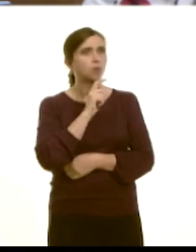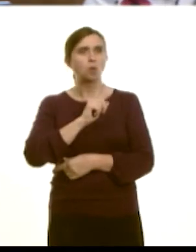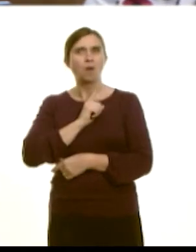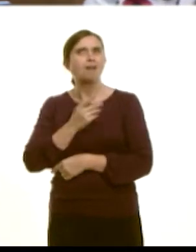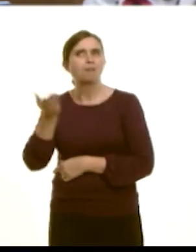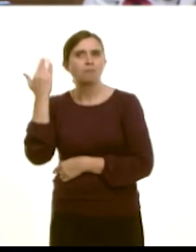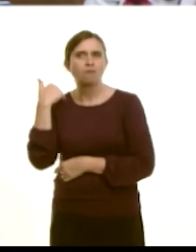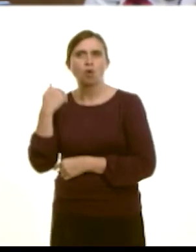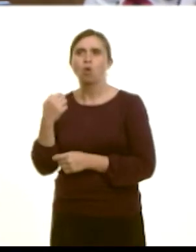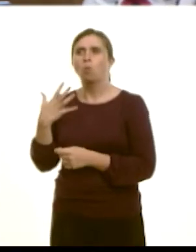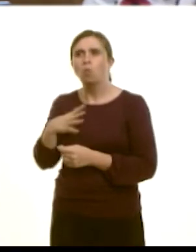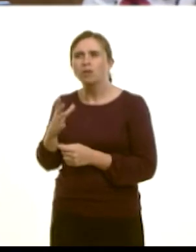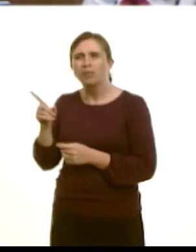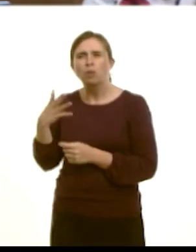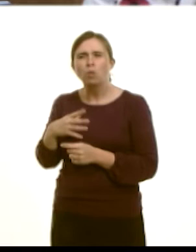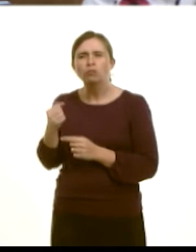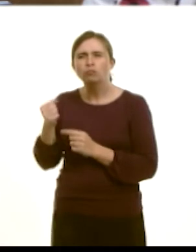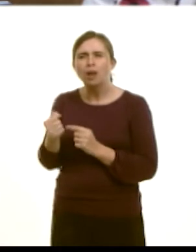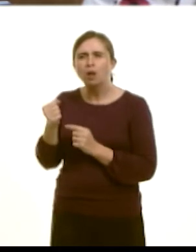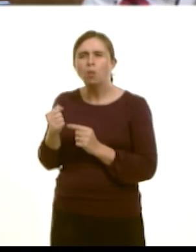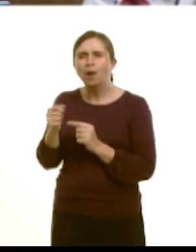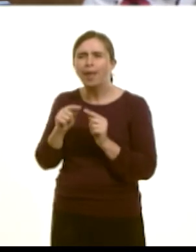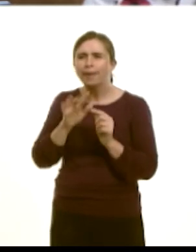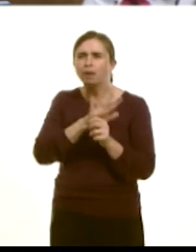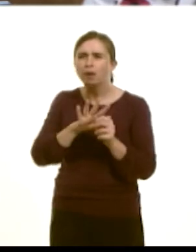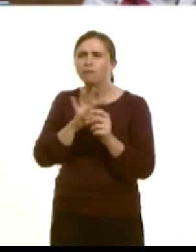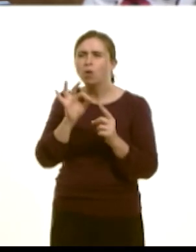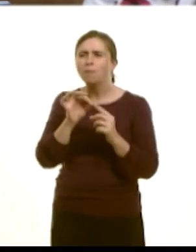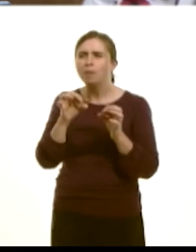railway system that, more or less, was just within Pembrokeshire, with very few connections